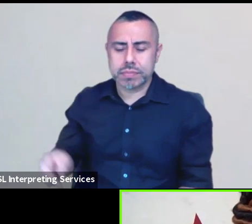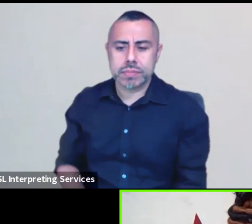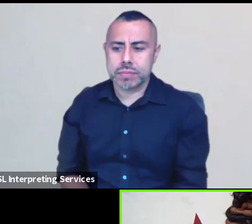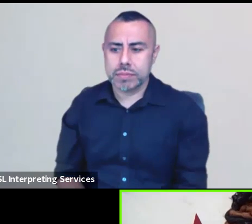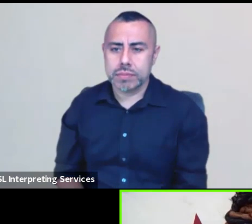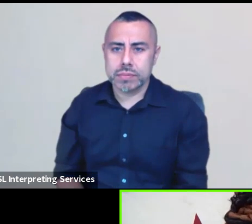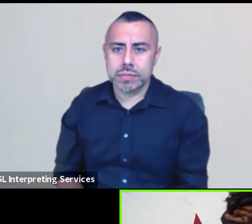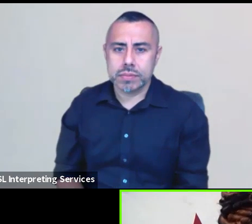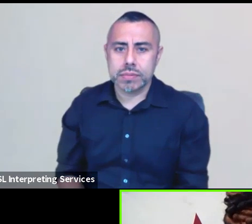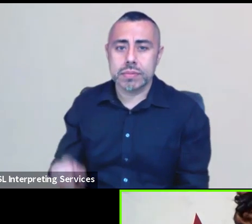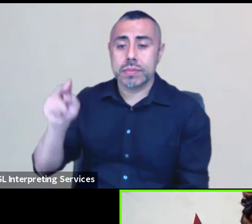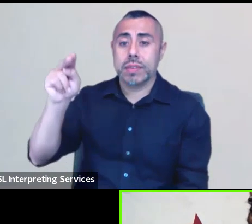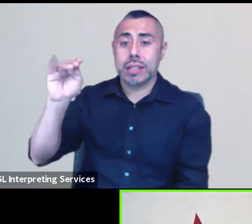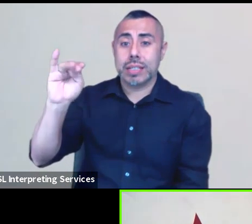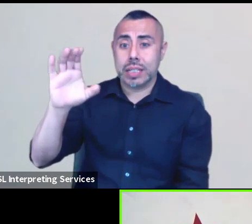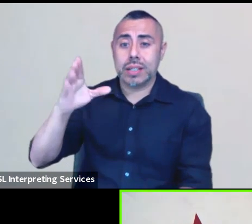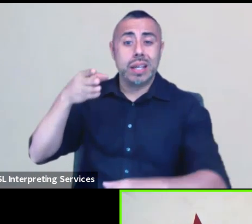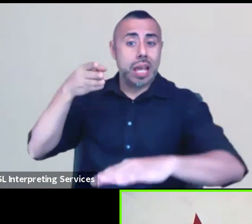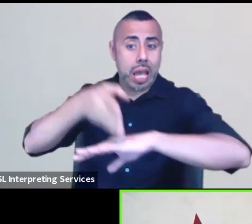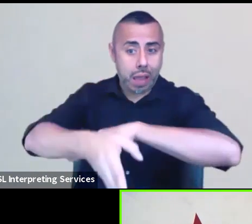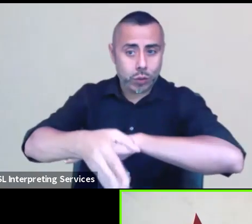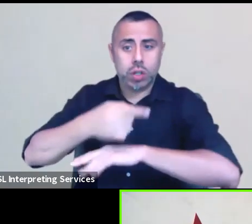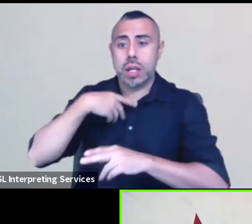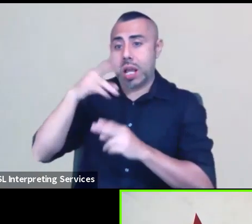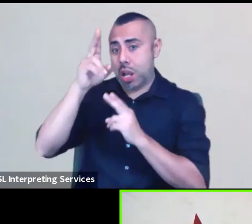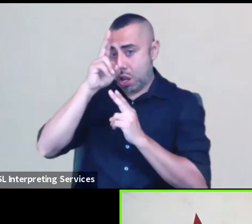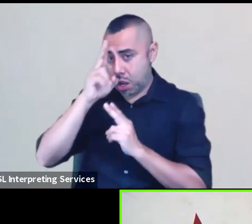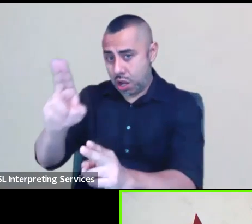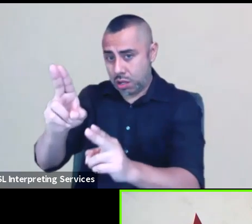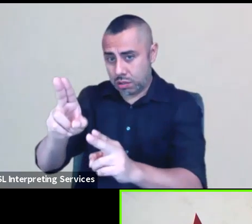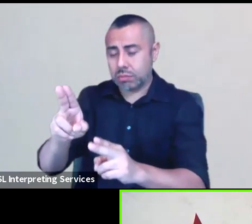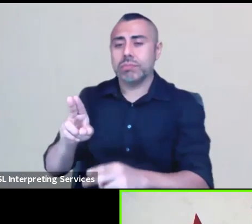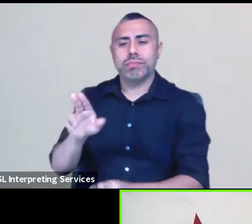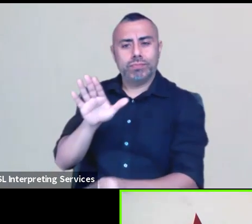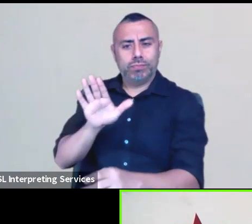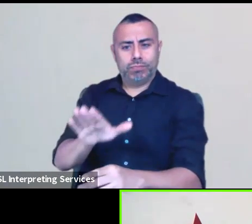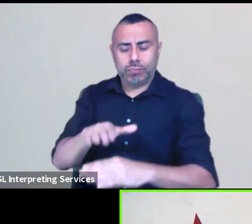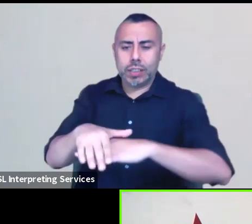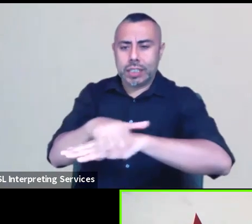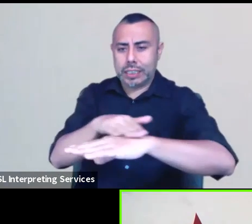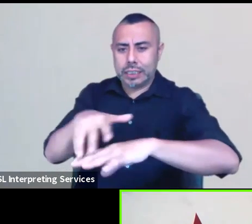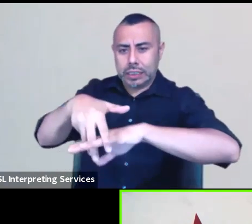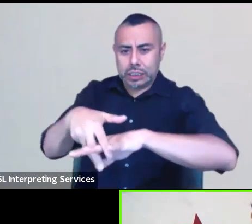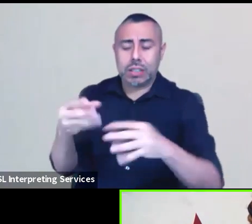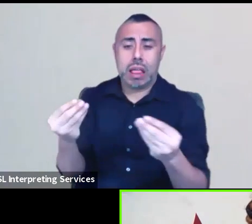After I honor the indigeneity of the land by naming these indigenous tribes,